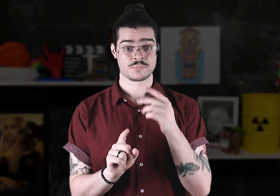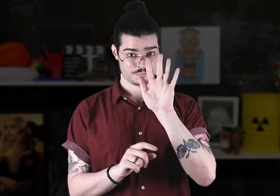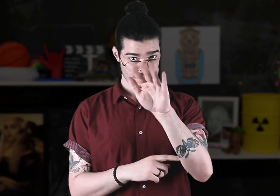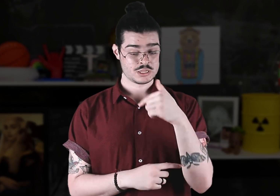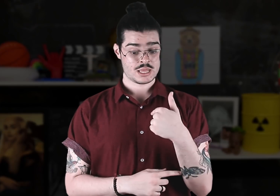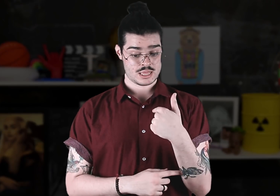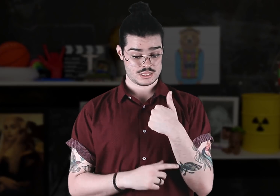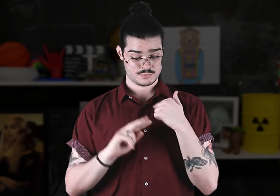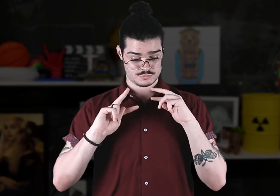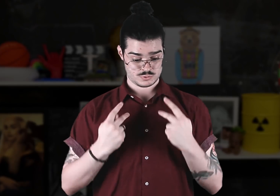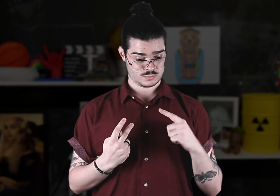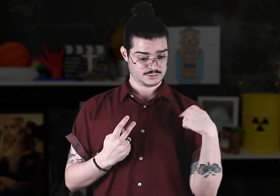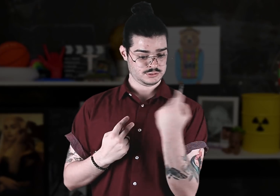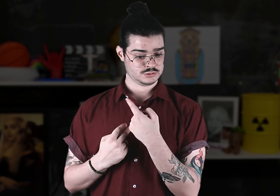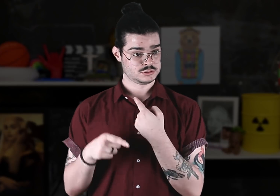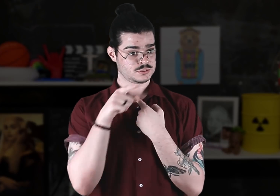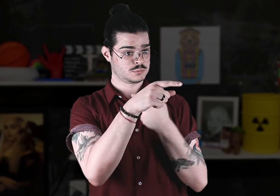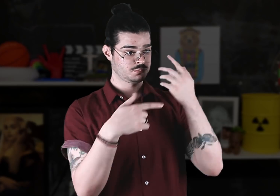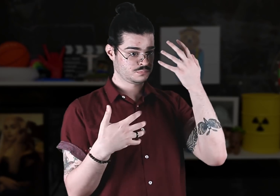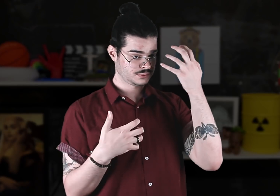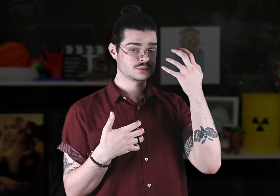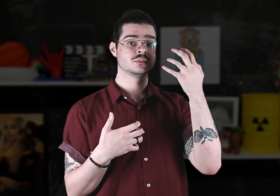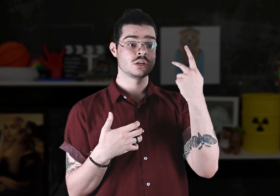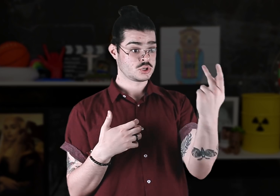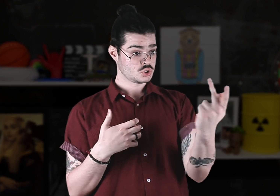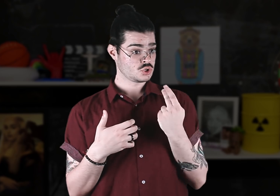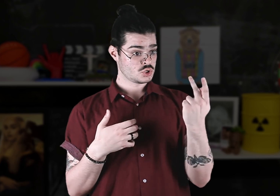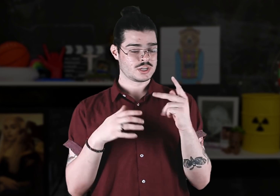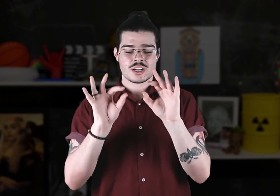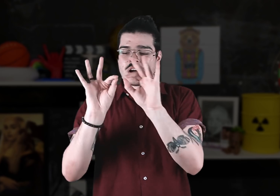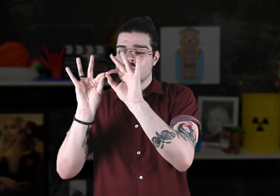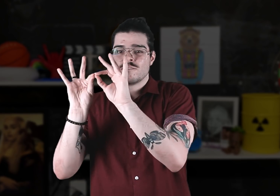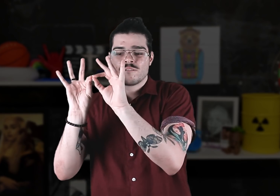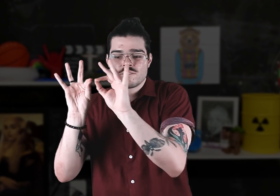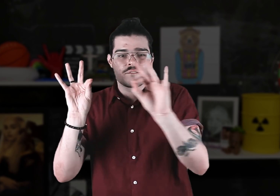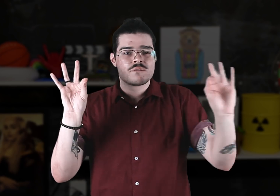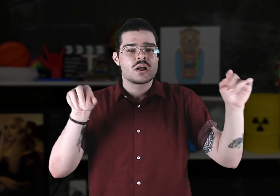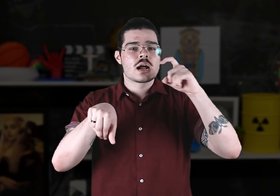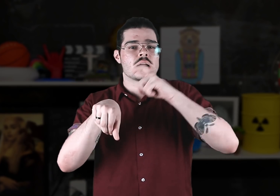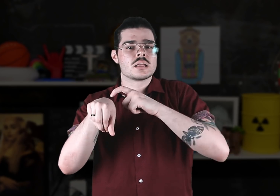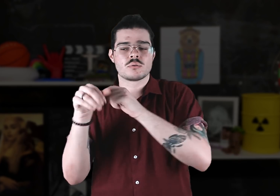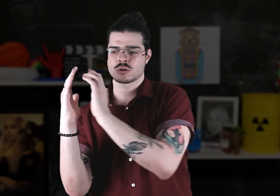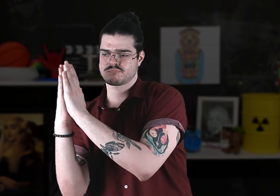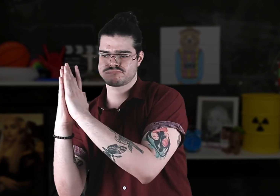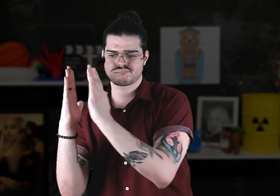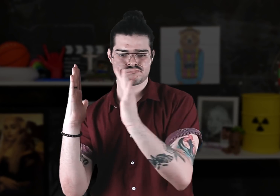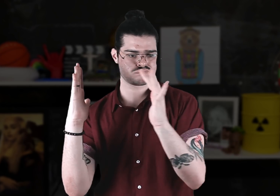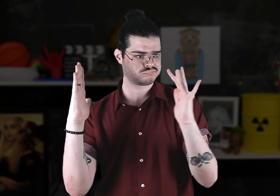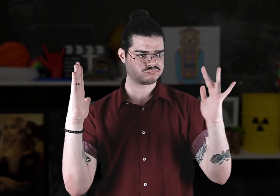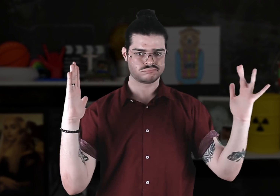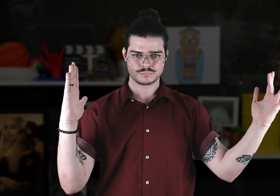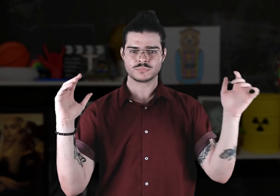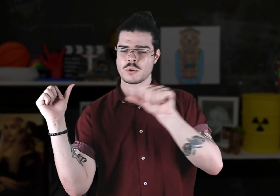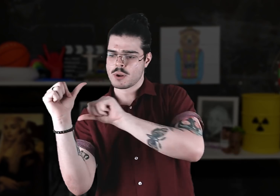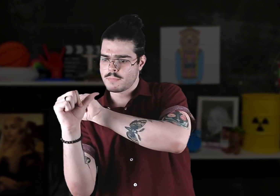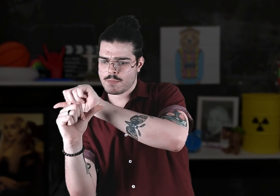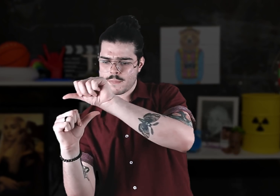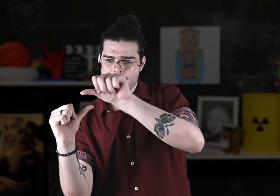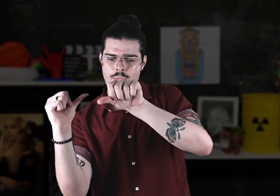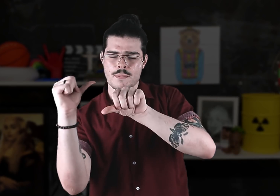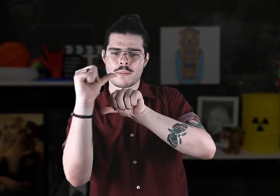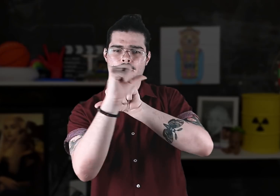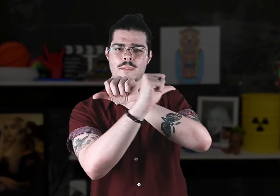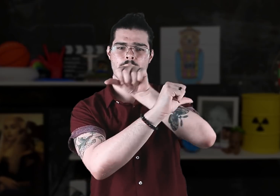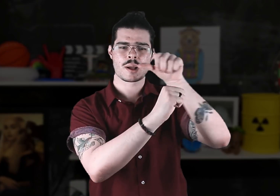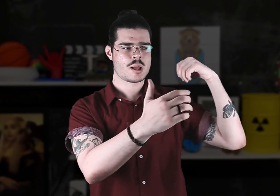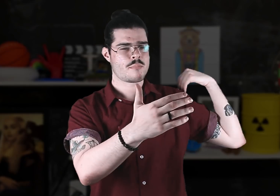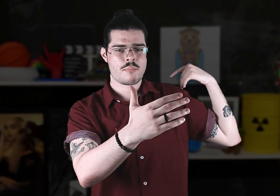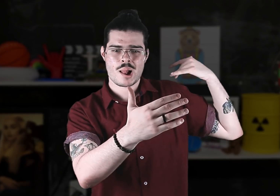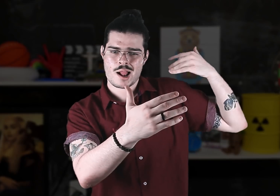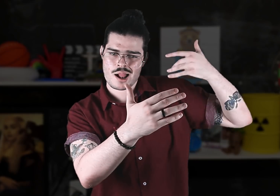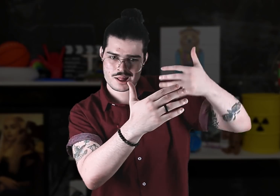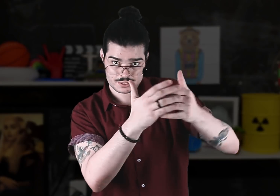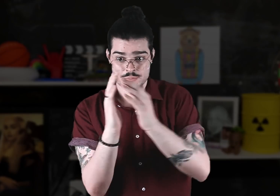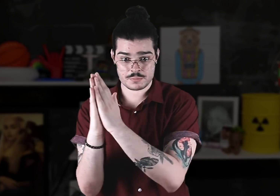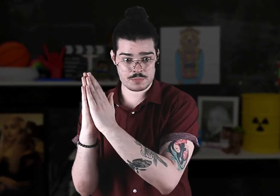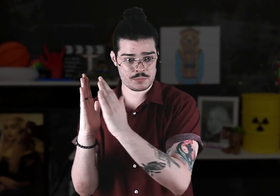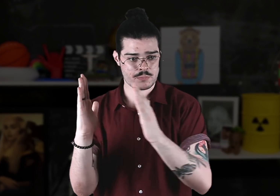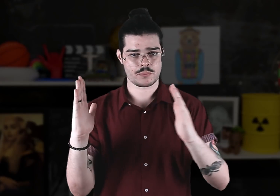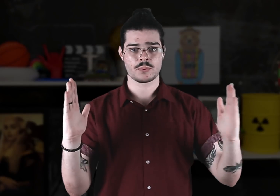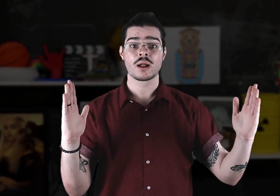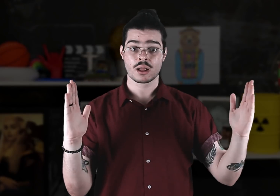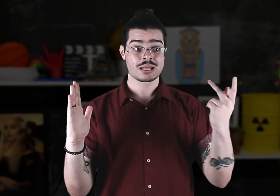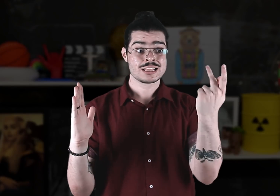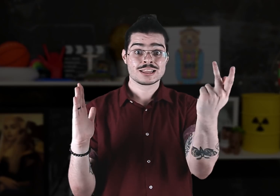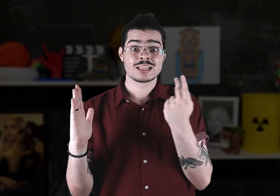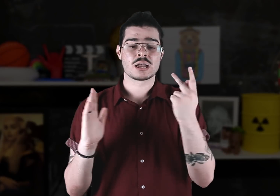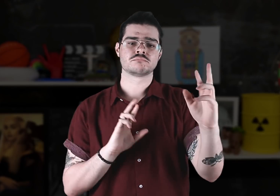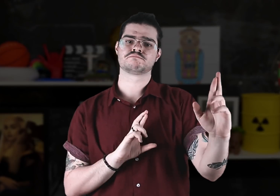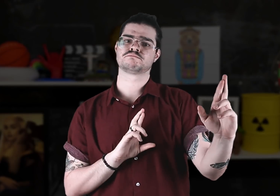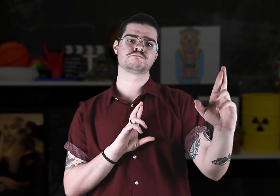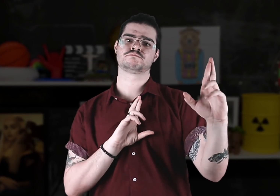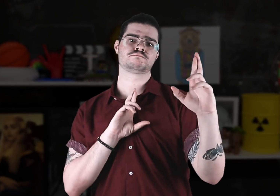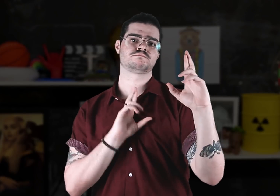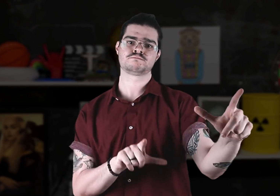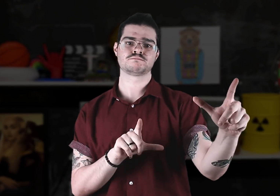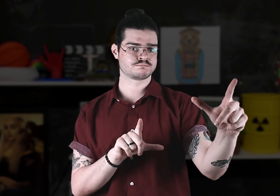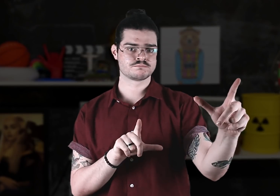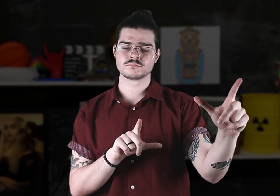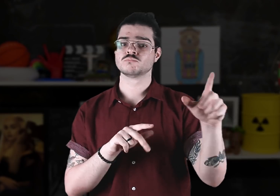because we and they have our own evolutionary lineages,